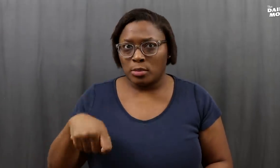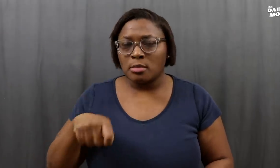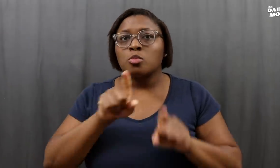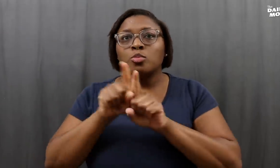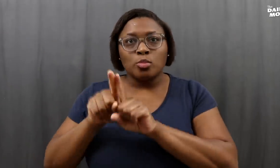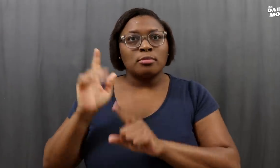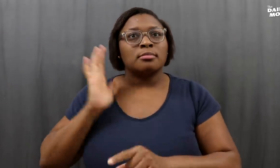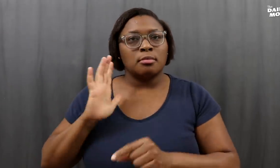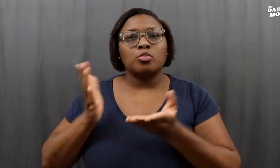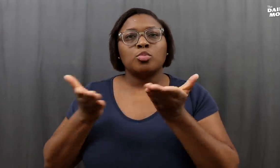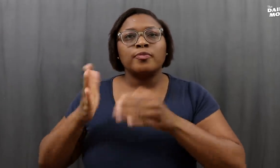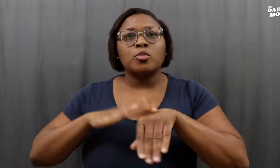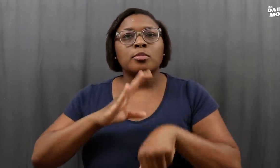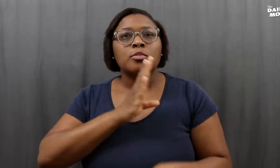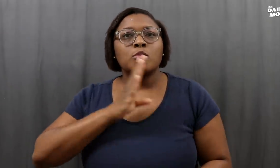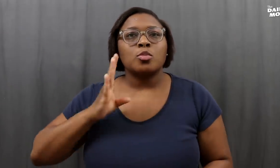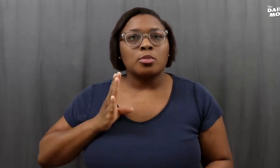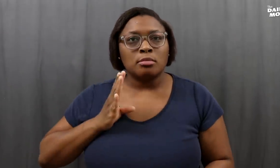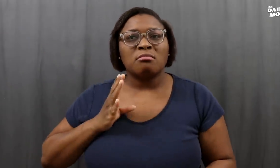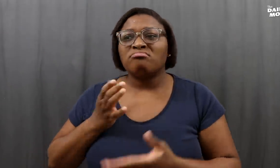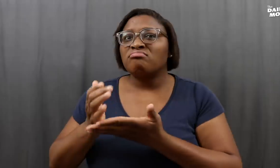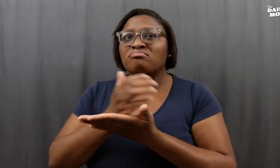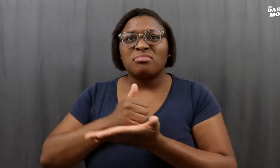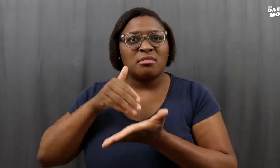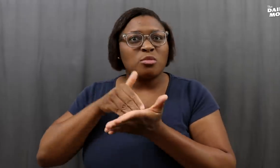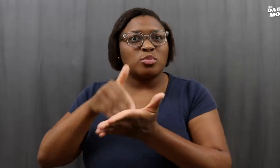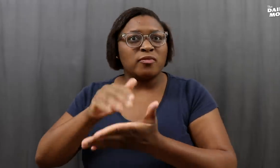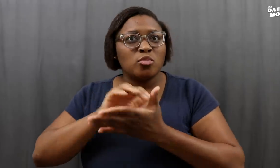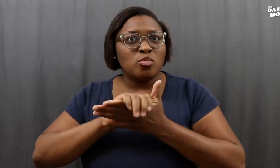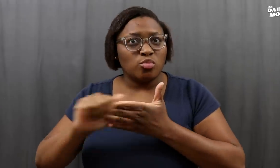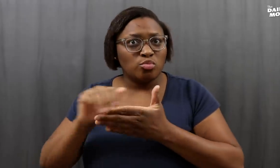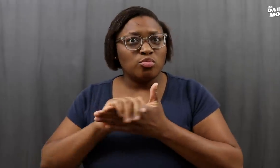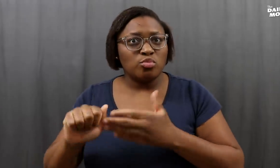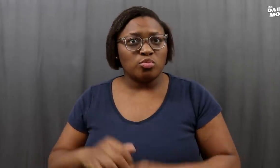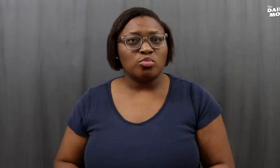He was on their board and earned tens of thousands of dollars.